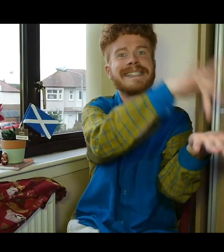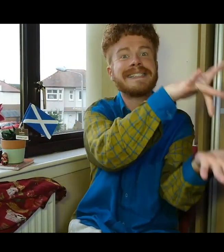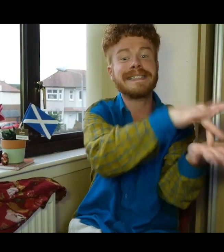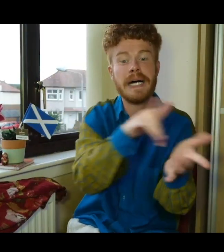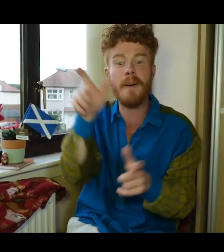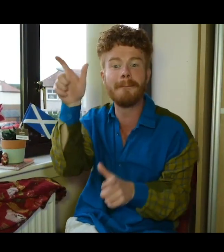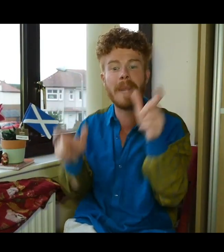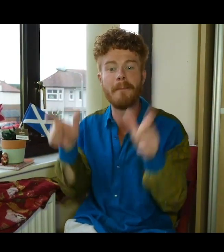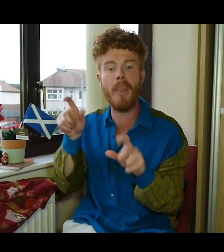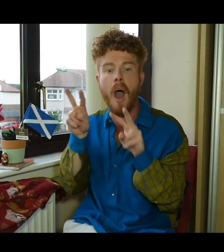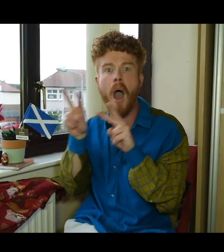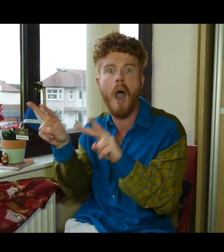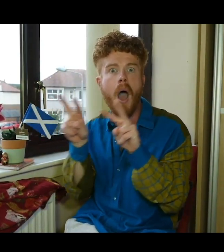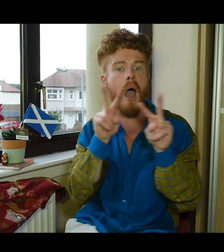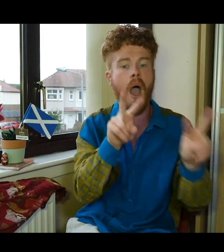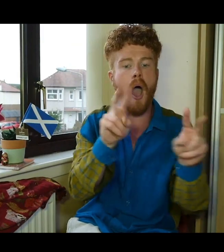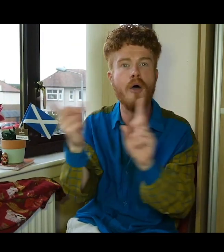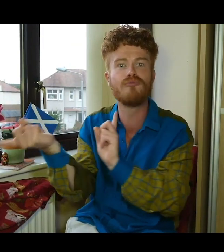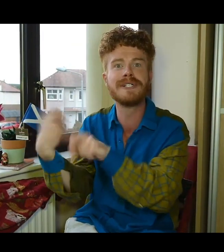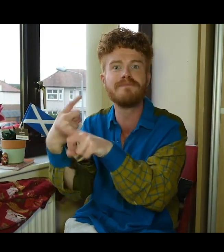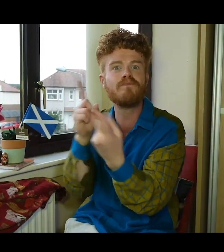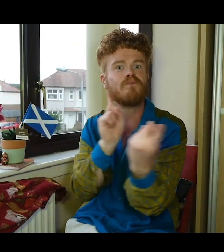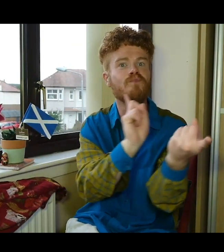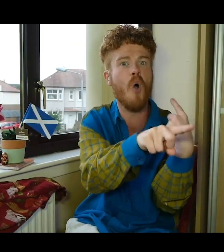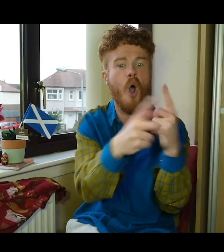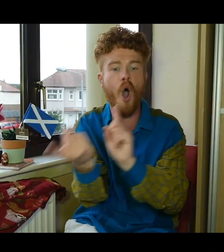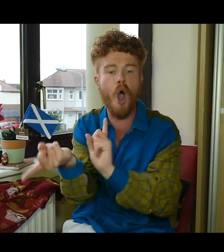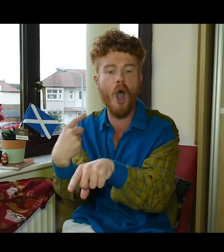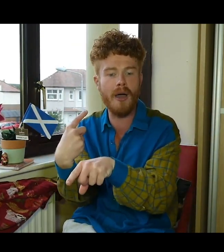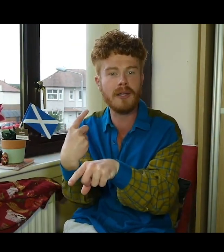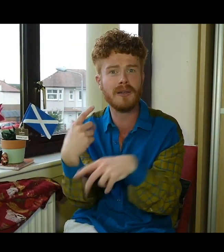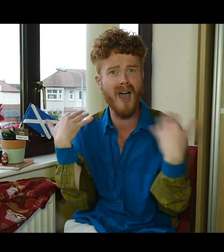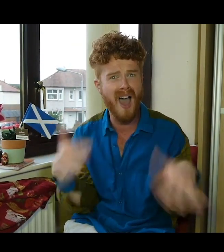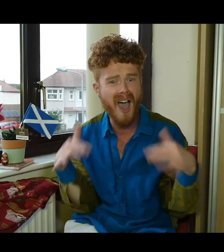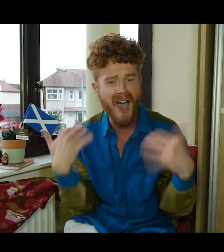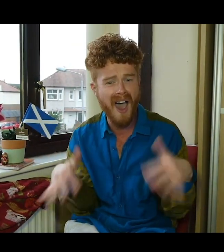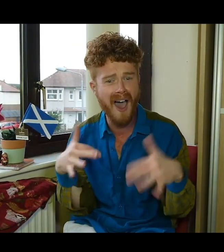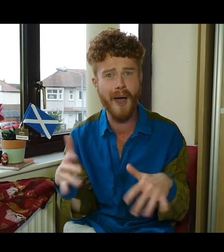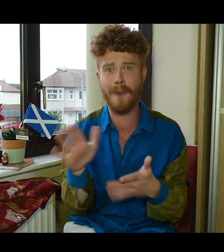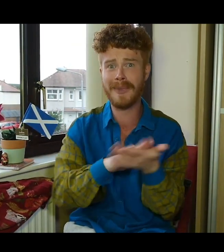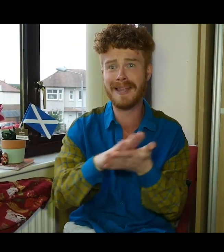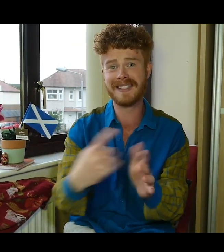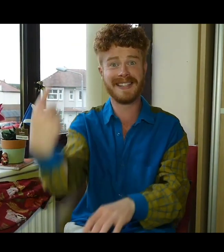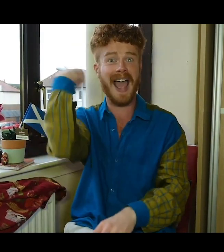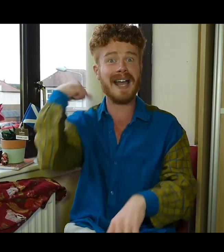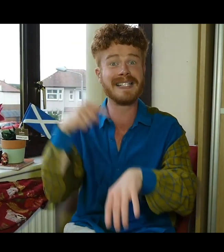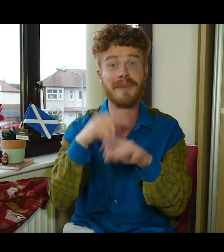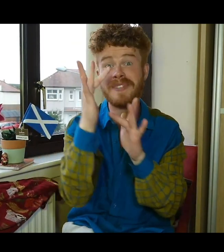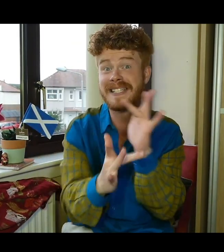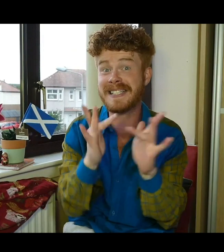How amazing is that! There wasn't any internet back then, and people didn't have any mobile phones.